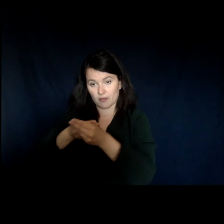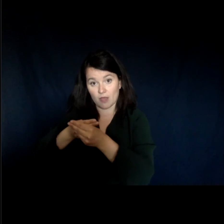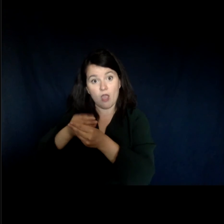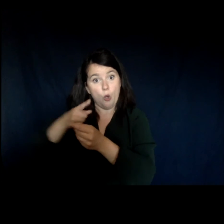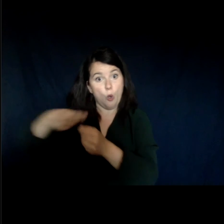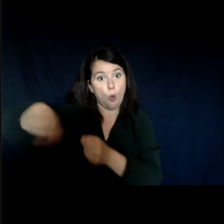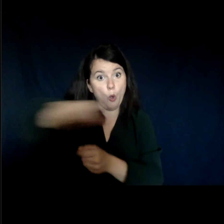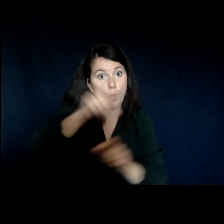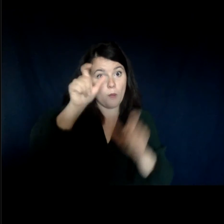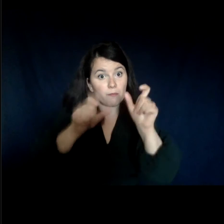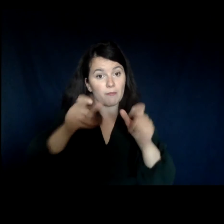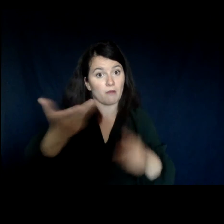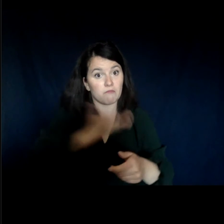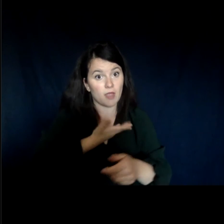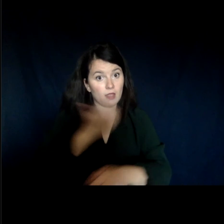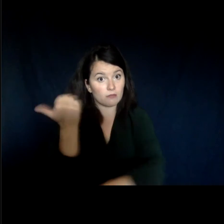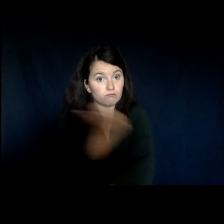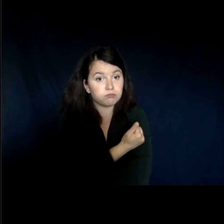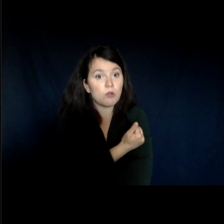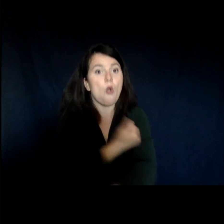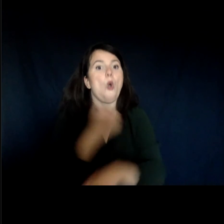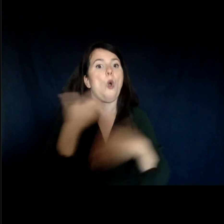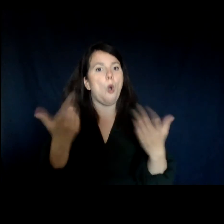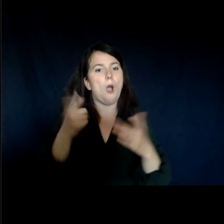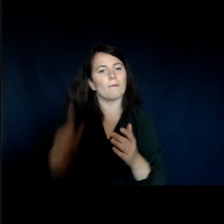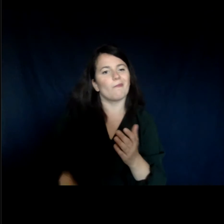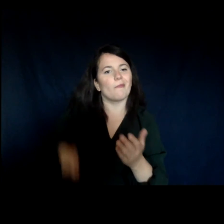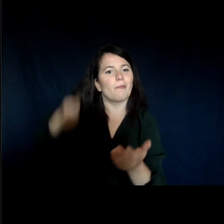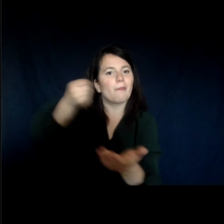Will it be affordable? I think, as a disability movement,